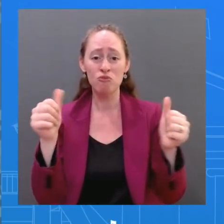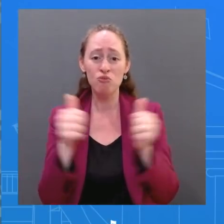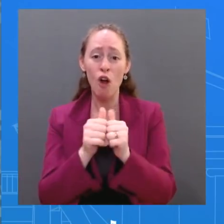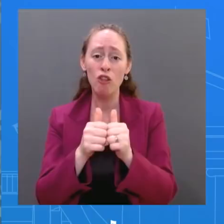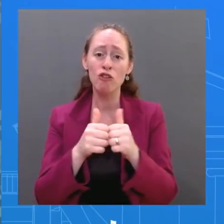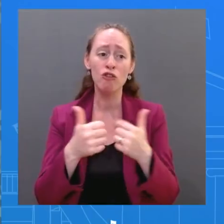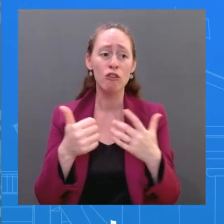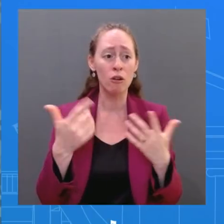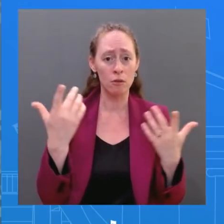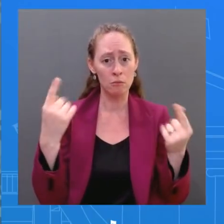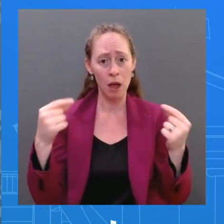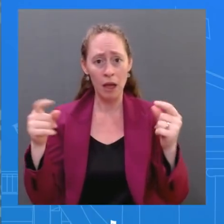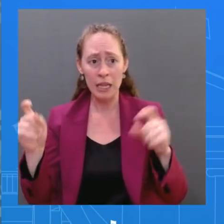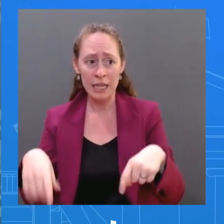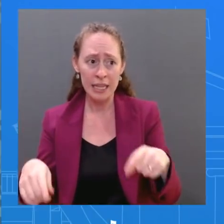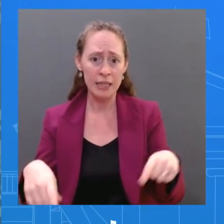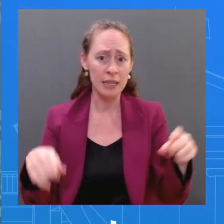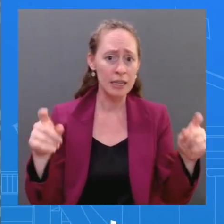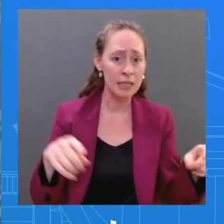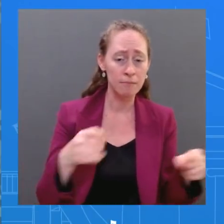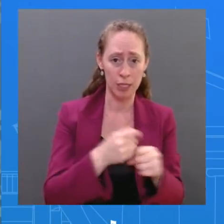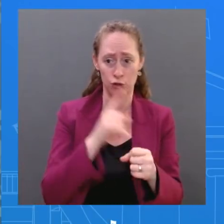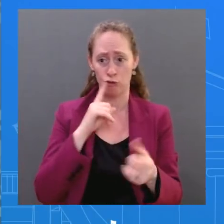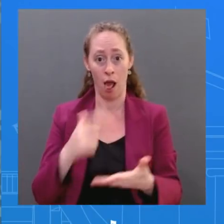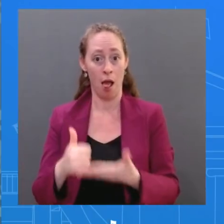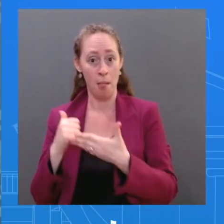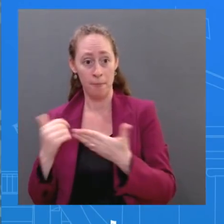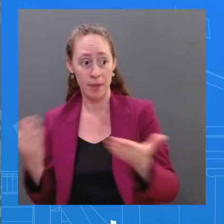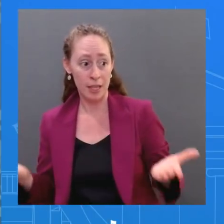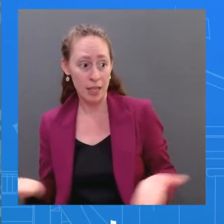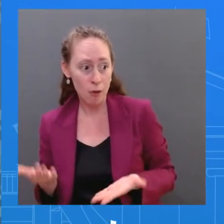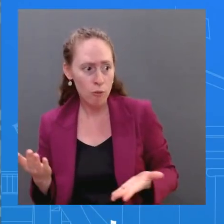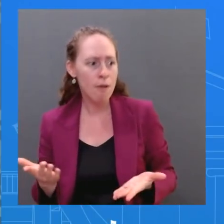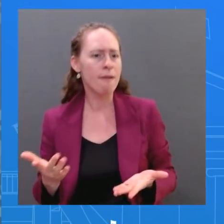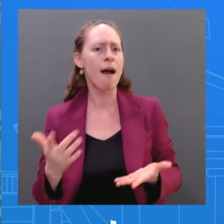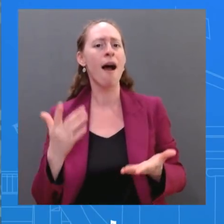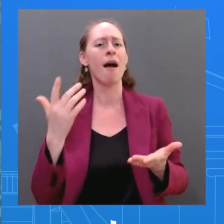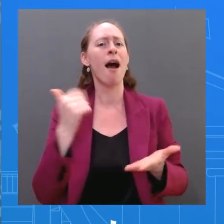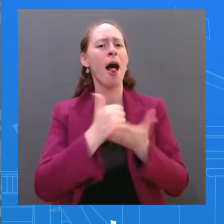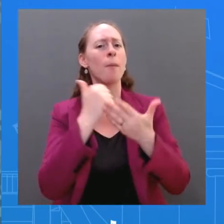the interest of other countries as we look at the global challenges ahead. The Press: Okay. Just one more on --